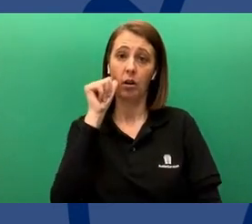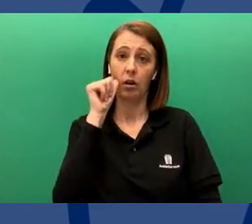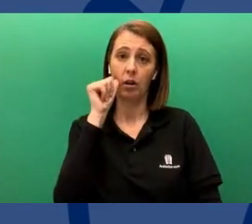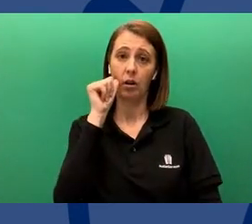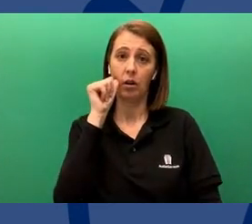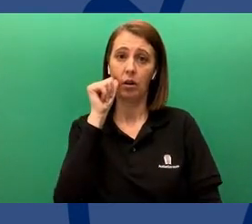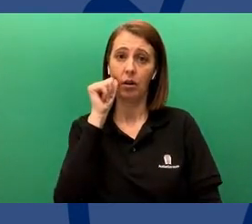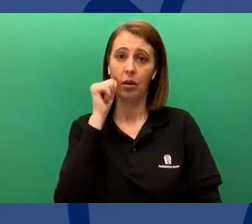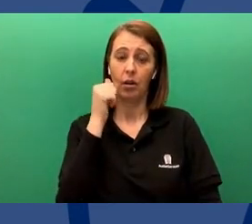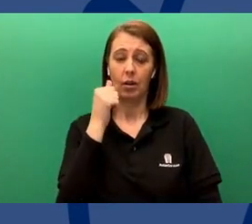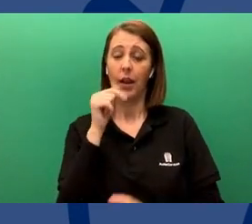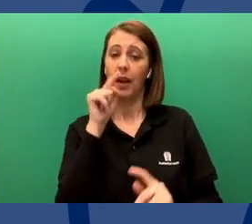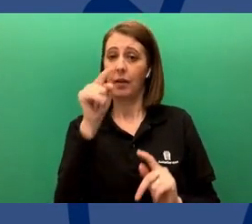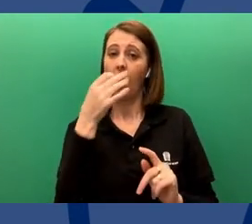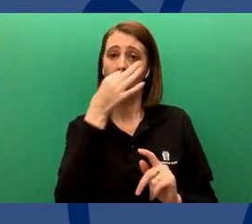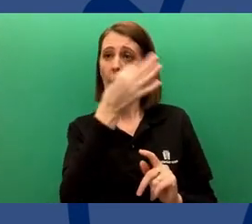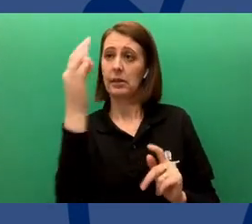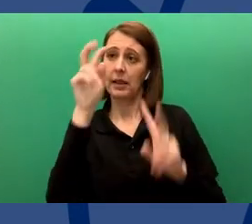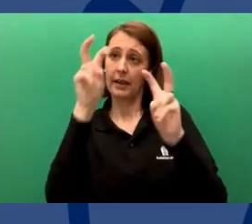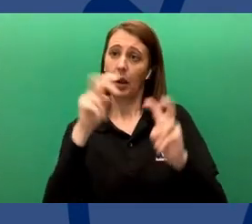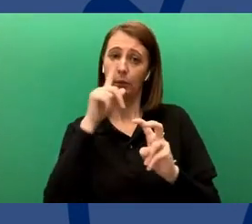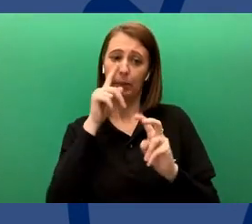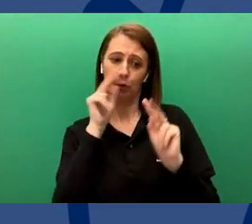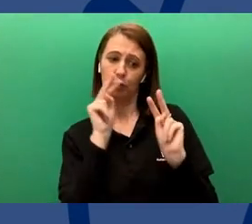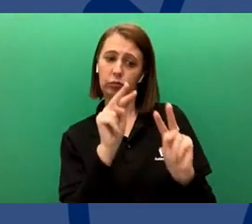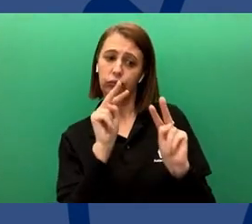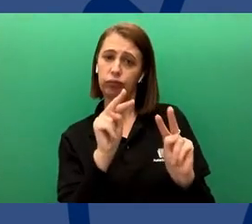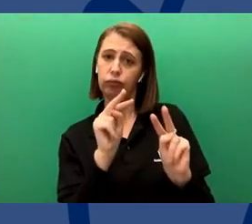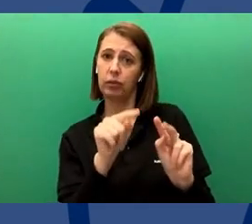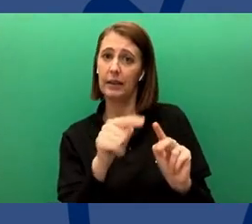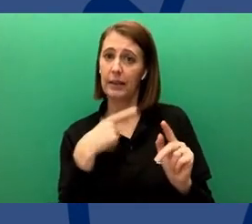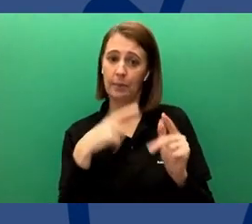eyes out for that. Because, you know, this is public money. It's designed to support